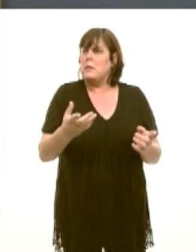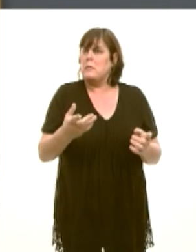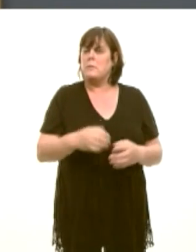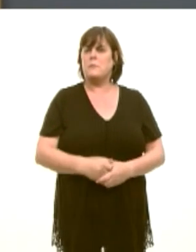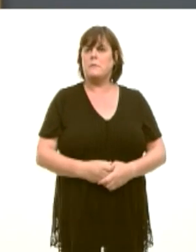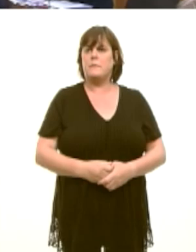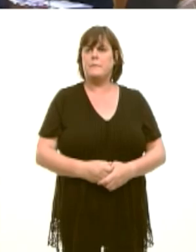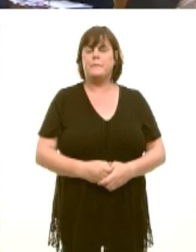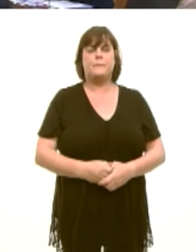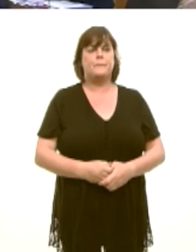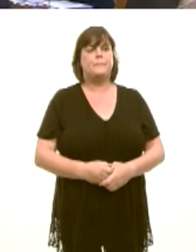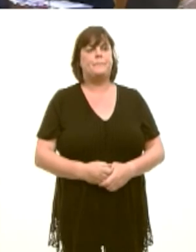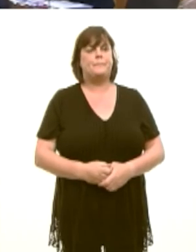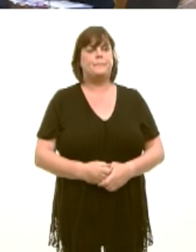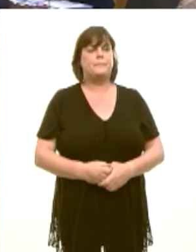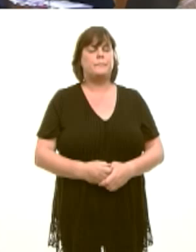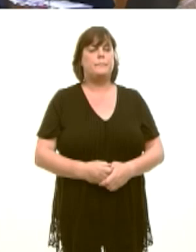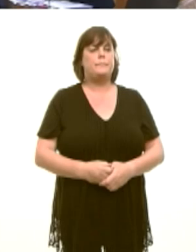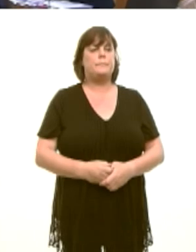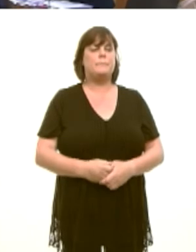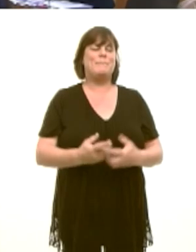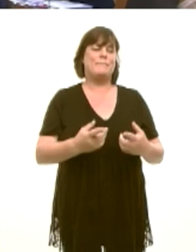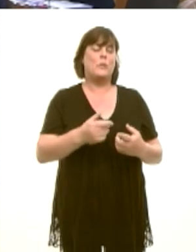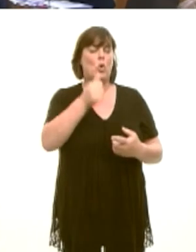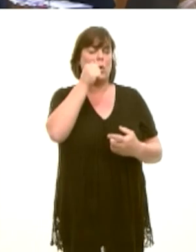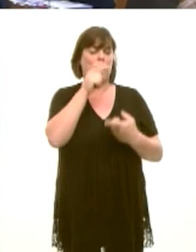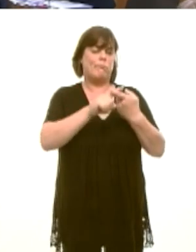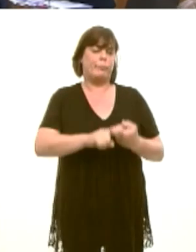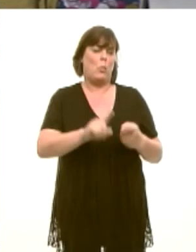Carwyn Jones: Well, as with all things, it is down to money. We are investing in bringing